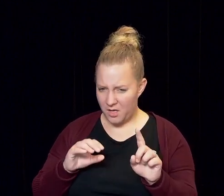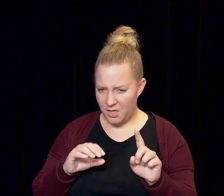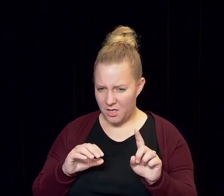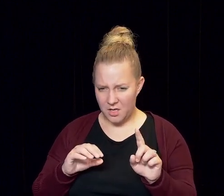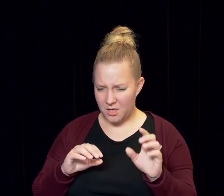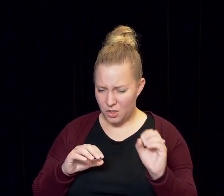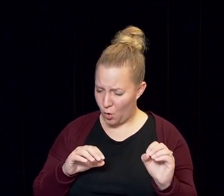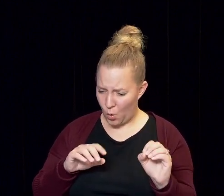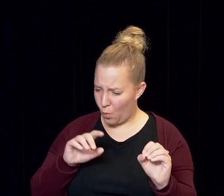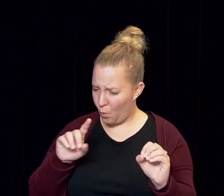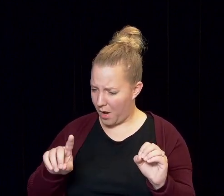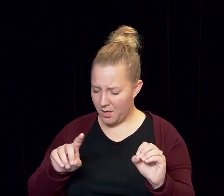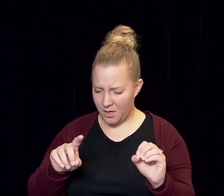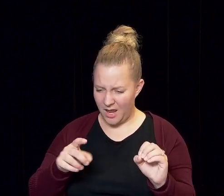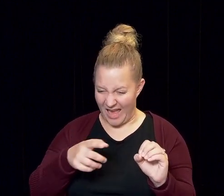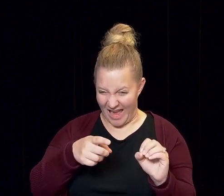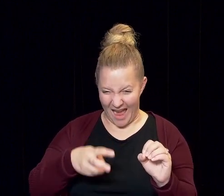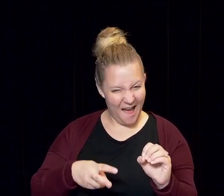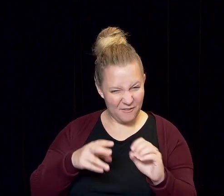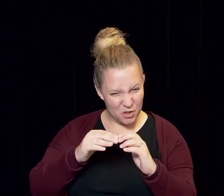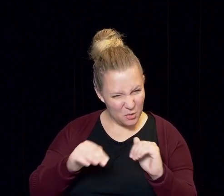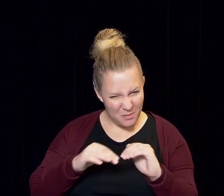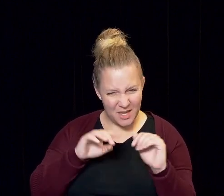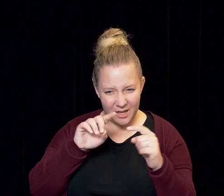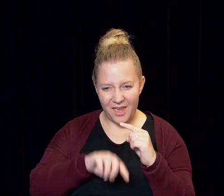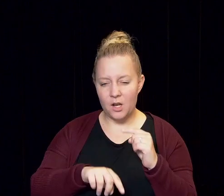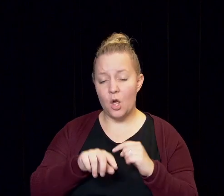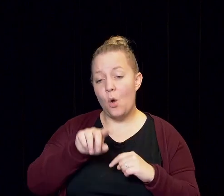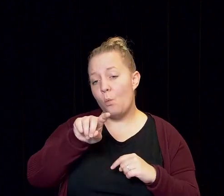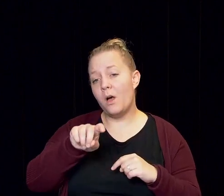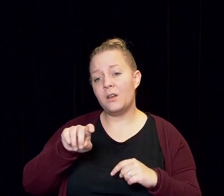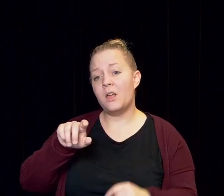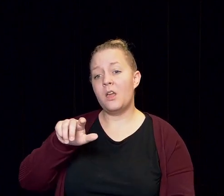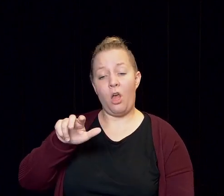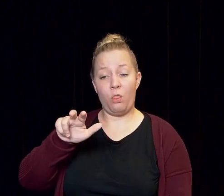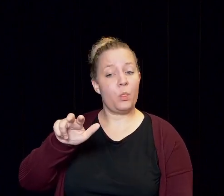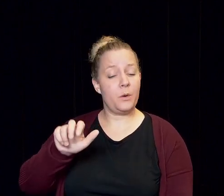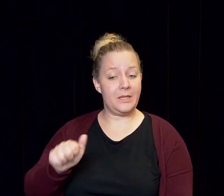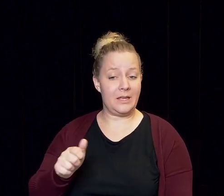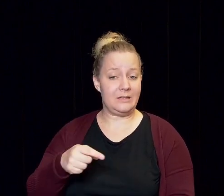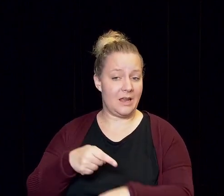time. Or, I can't go like 1 and 3/10 time. So, since I can't have possible answers